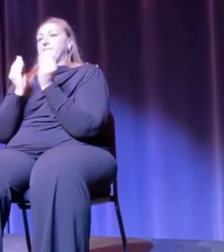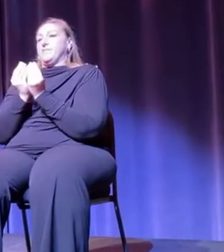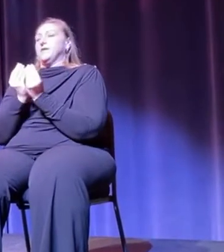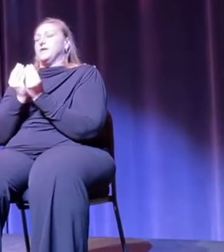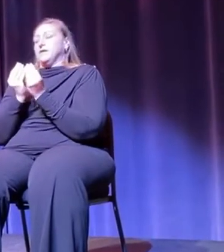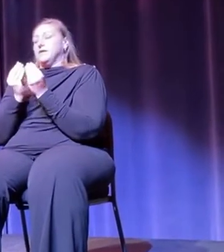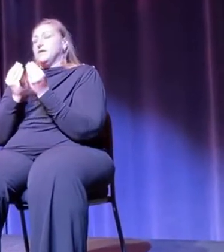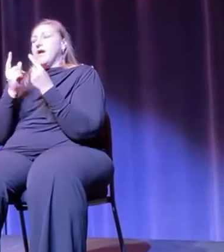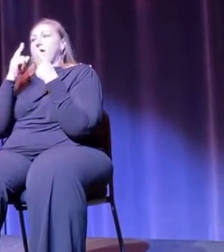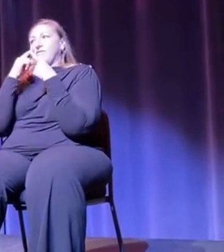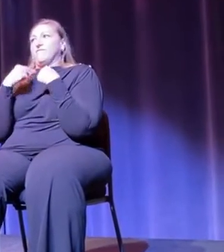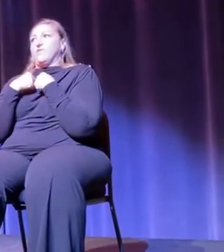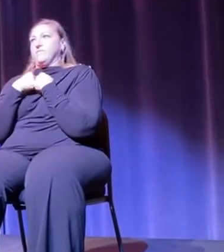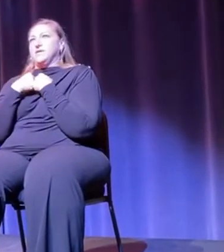I think for me,